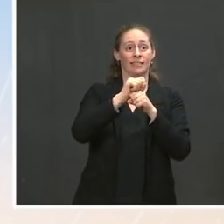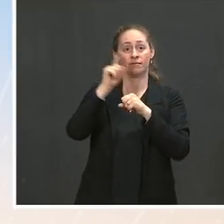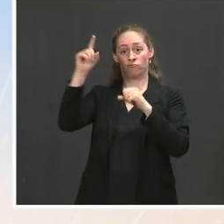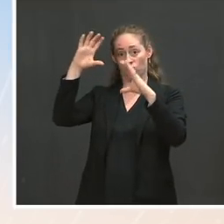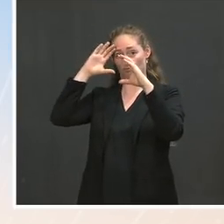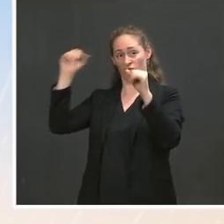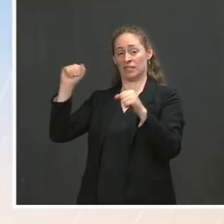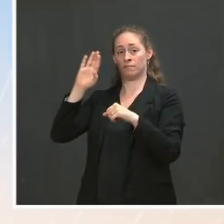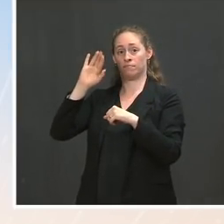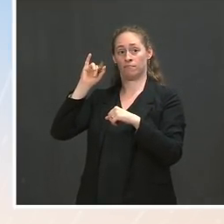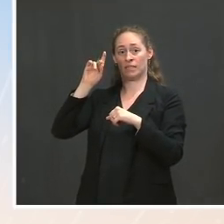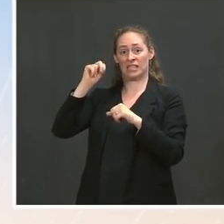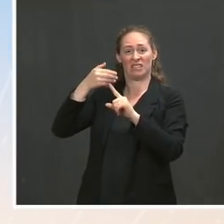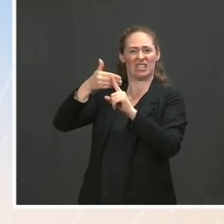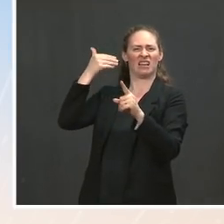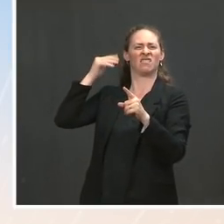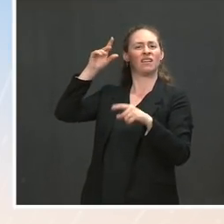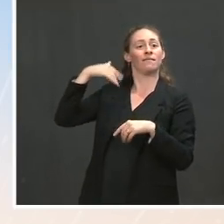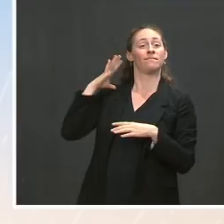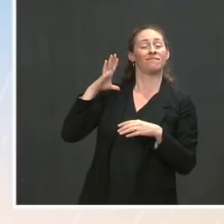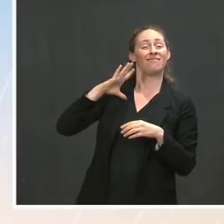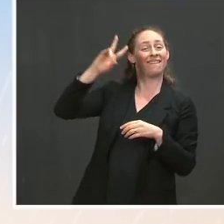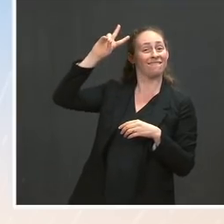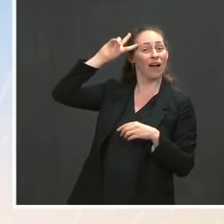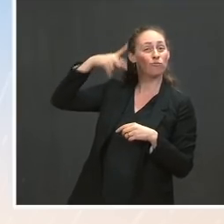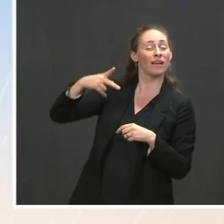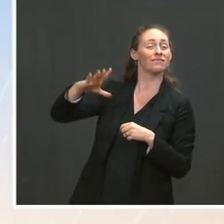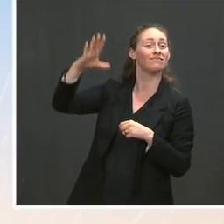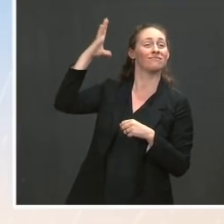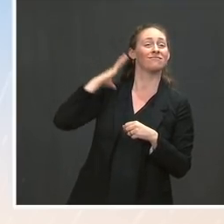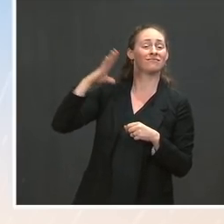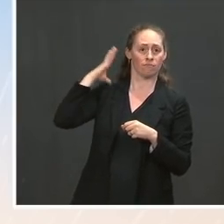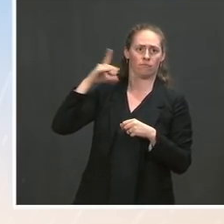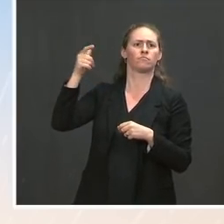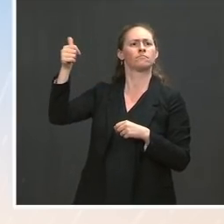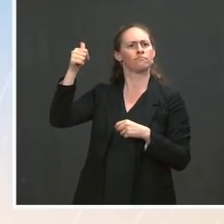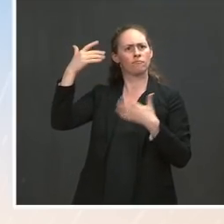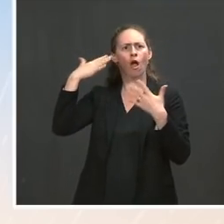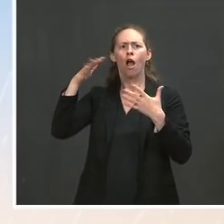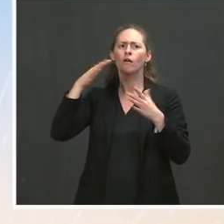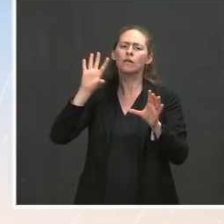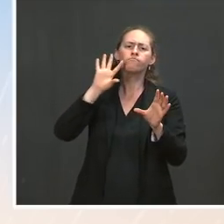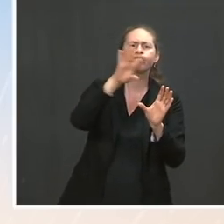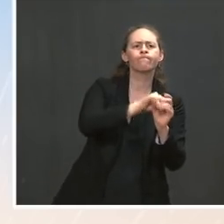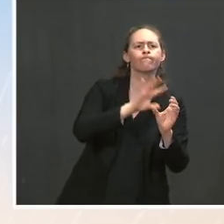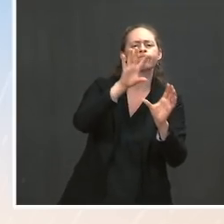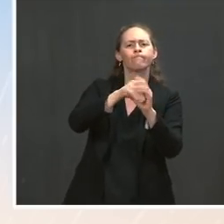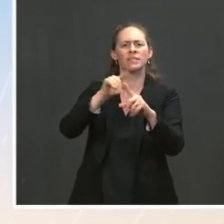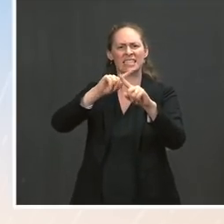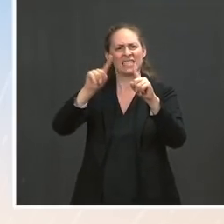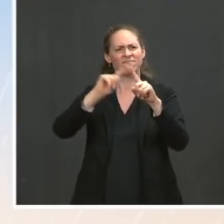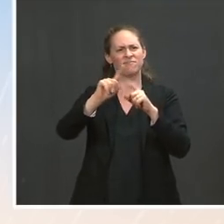he helped put in place 23 executive actions to combat gun violence. It's one of the levers that we can use, that any federal government,